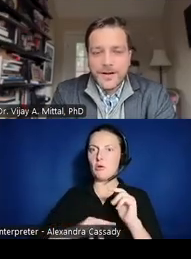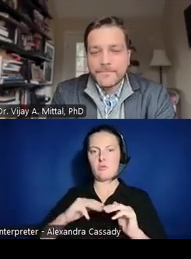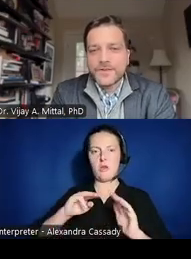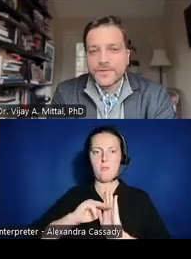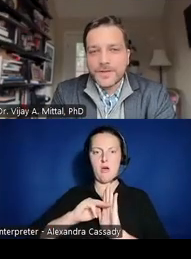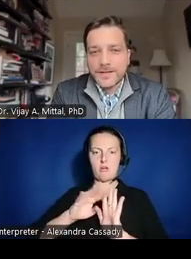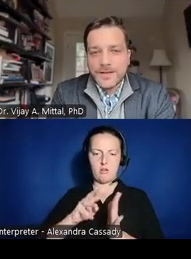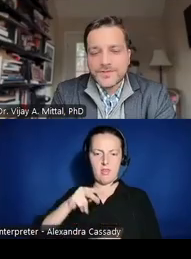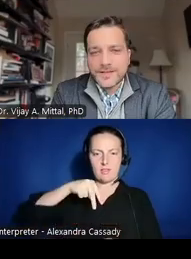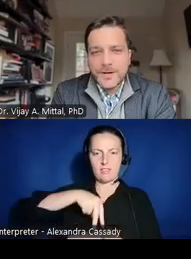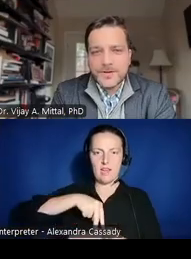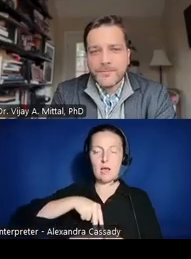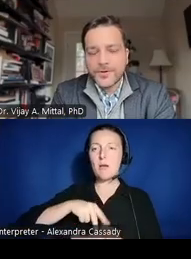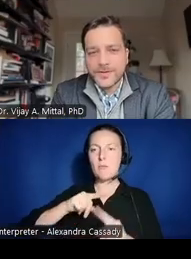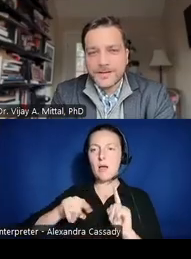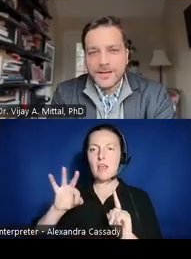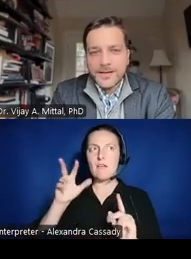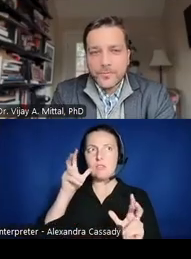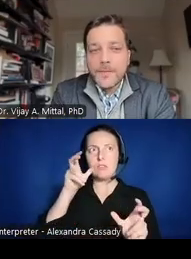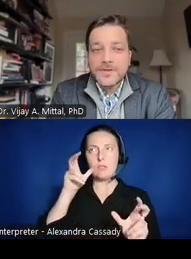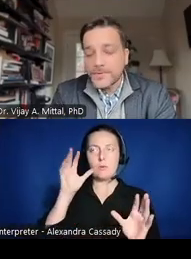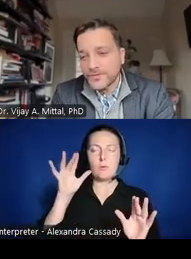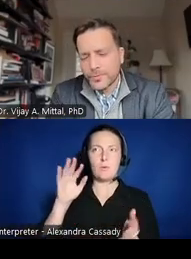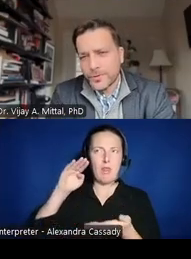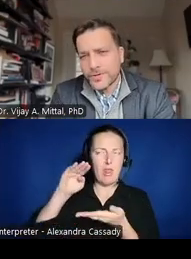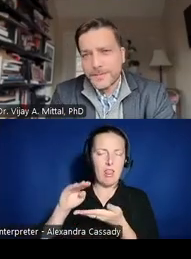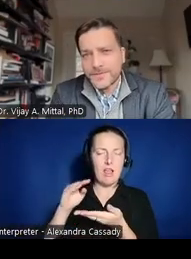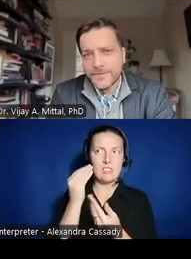um, there's a really interesting paradigm where you can rob people of proprioceptive